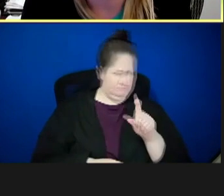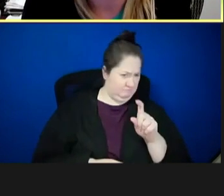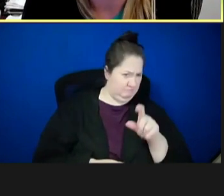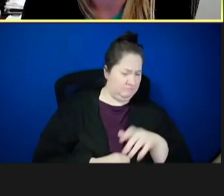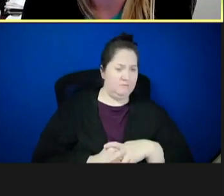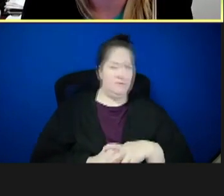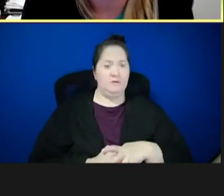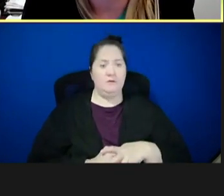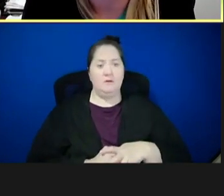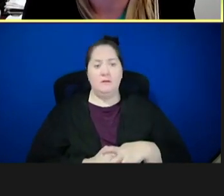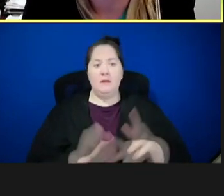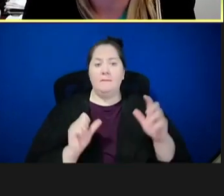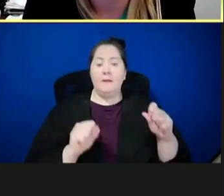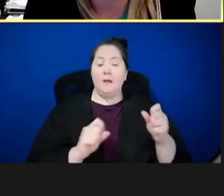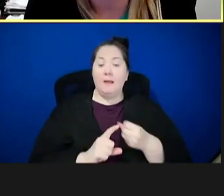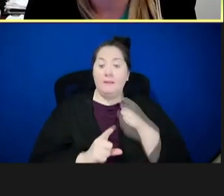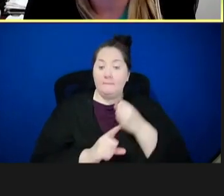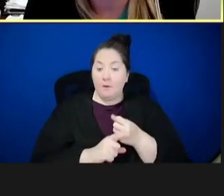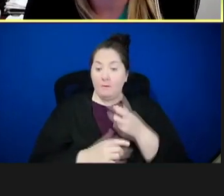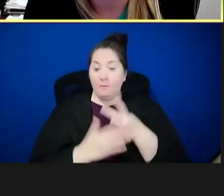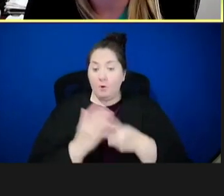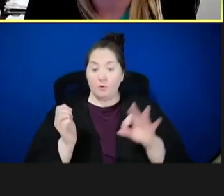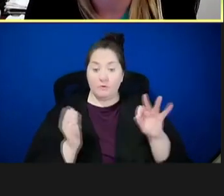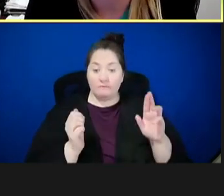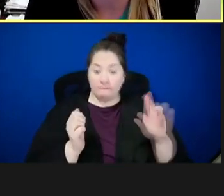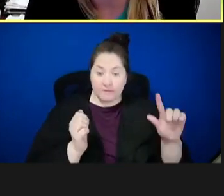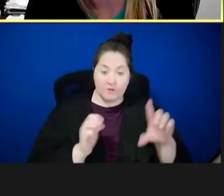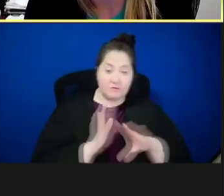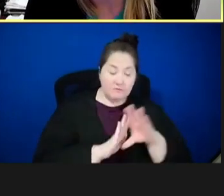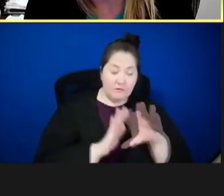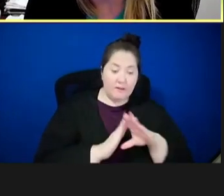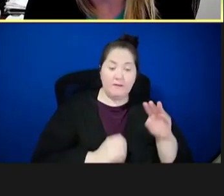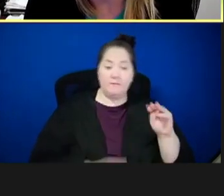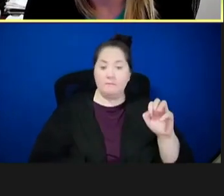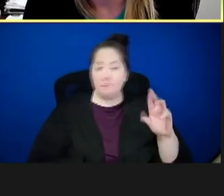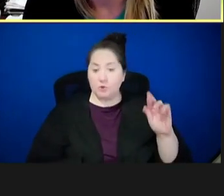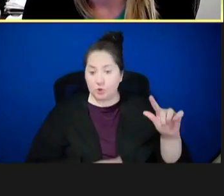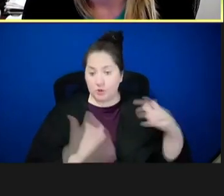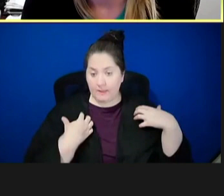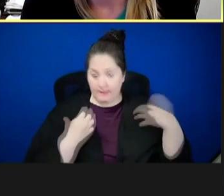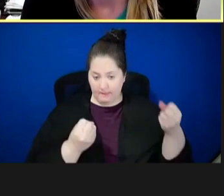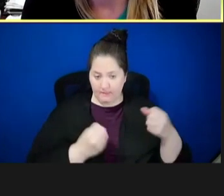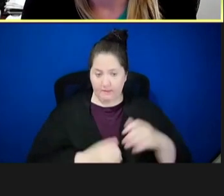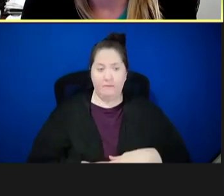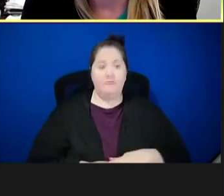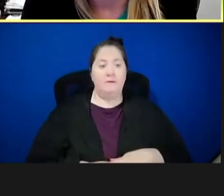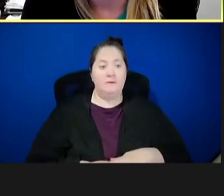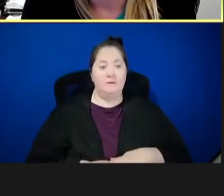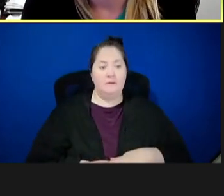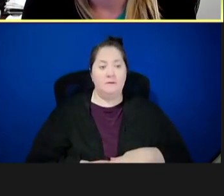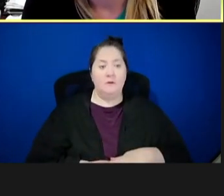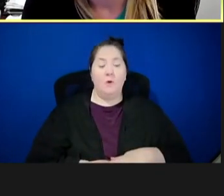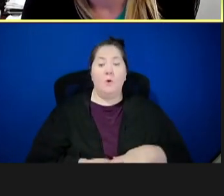the potential impact on both fetal development and maternal health. So, while the participants